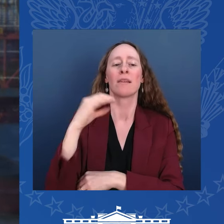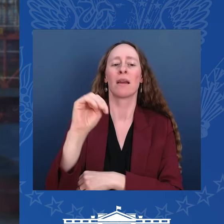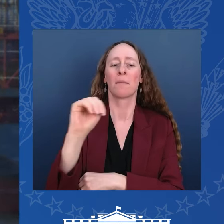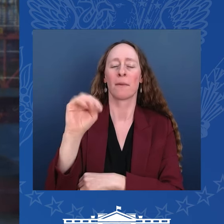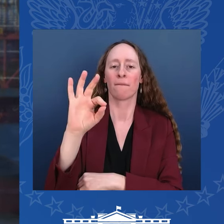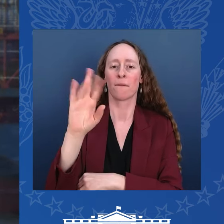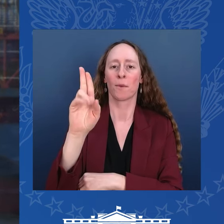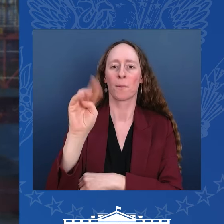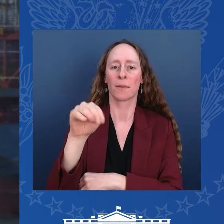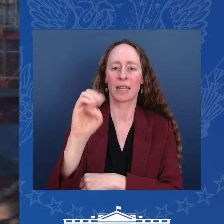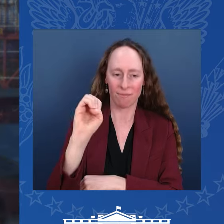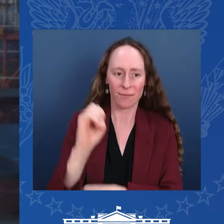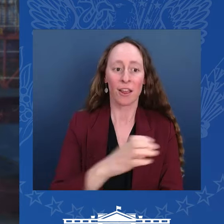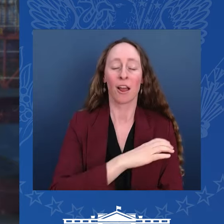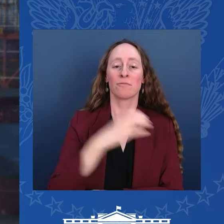I want to thank you all for your leadership.